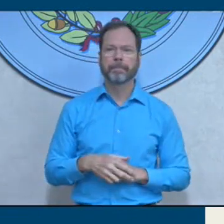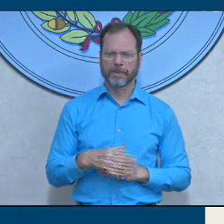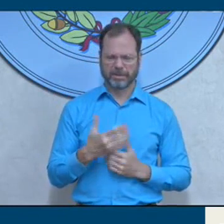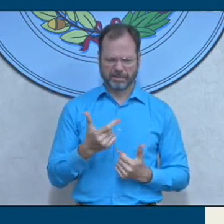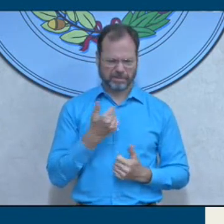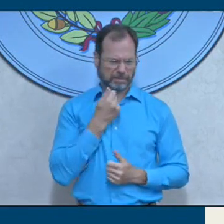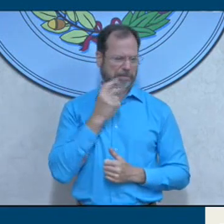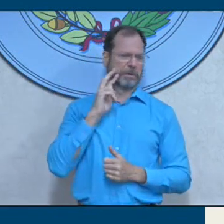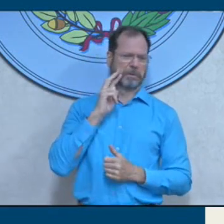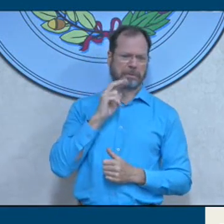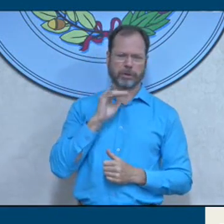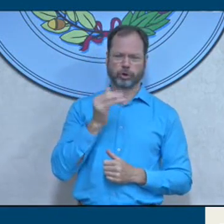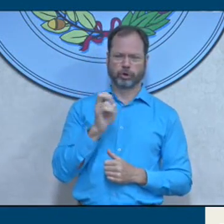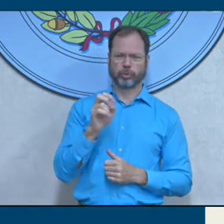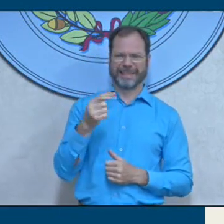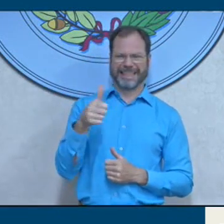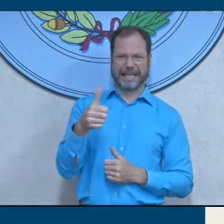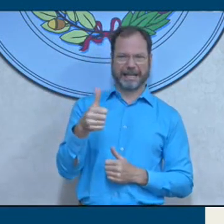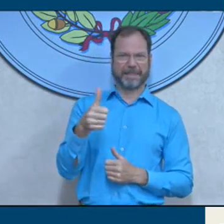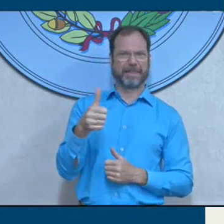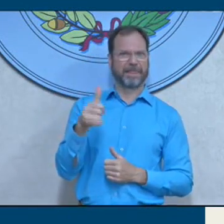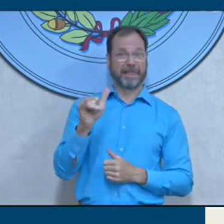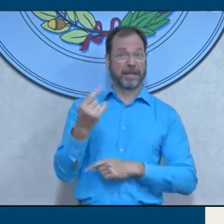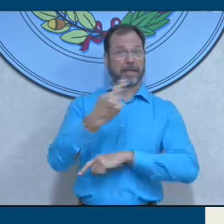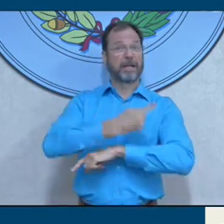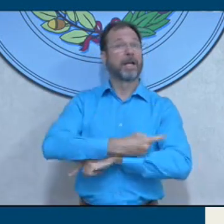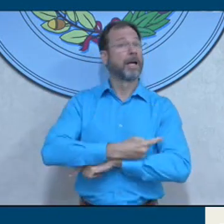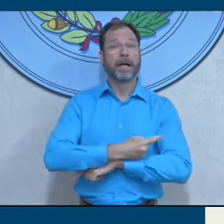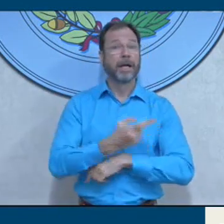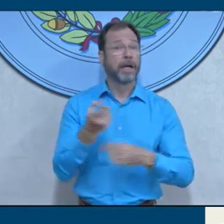BEHIND THOSE NUMBERS. FOR ME JUST GIVE ME ONE EXAMPLE. IT